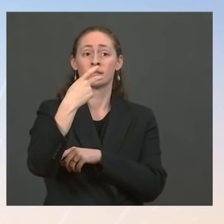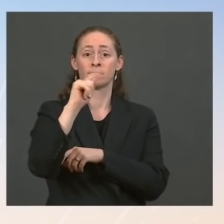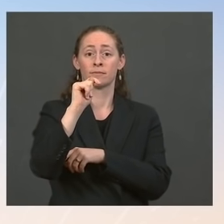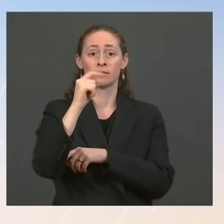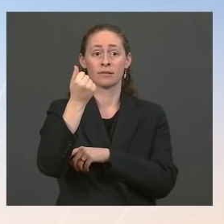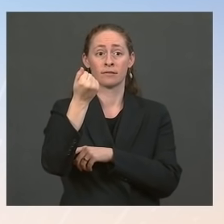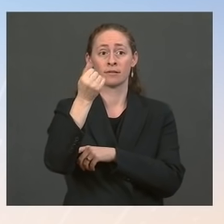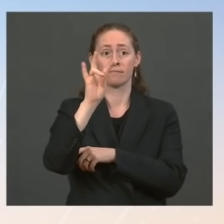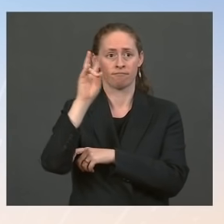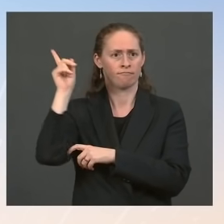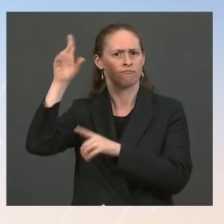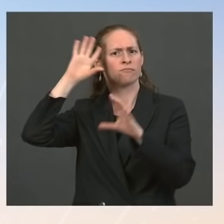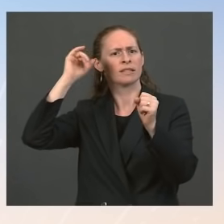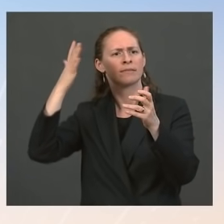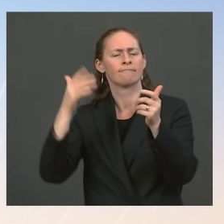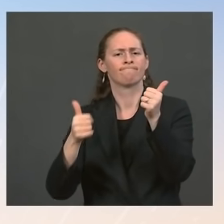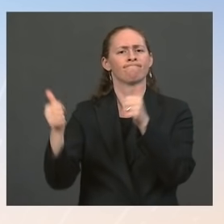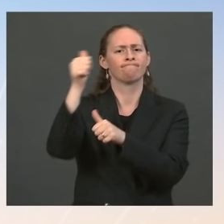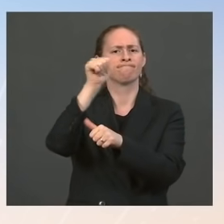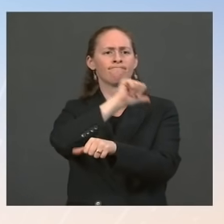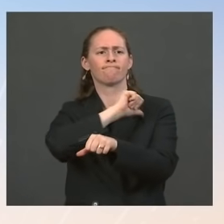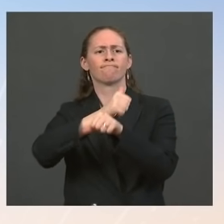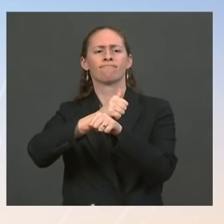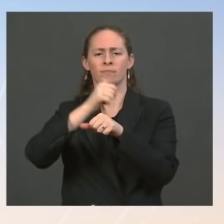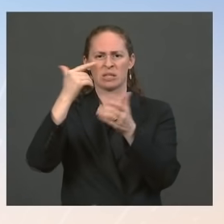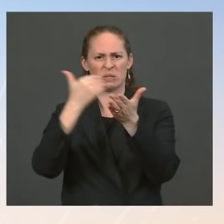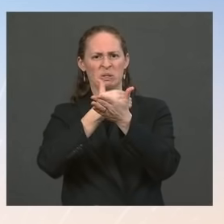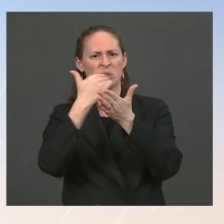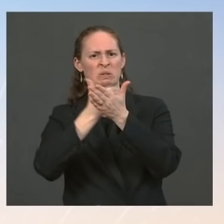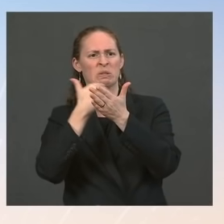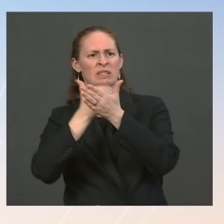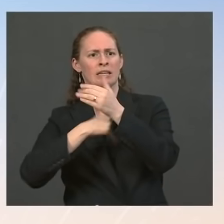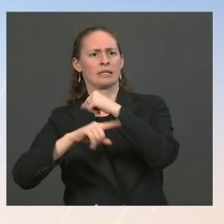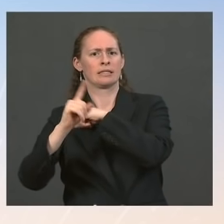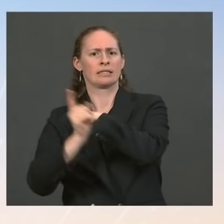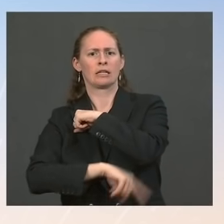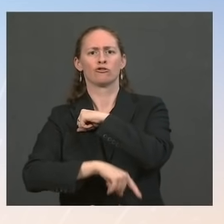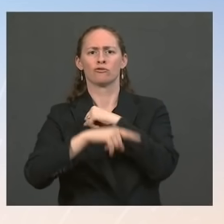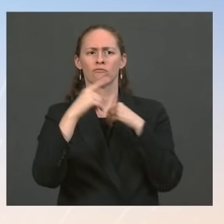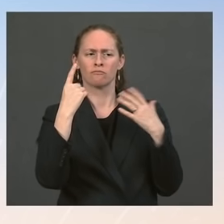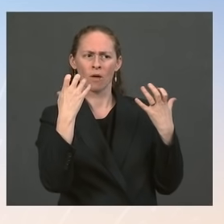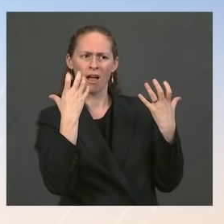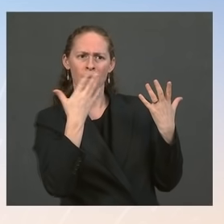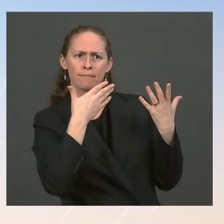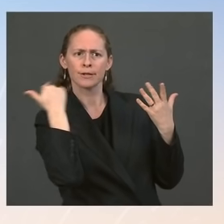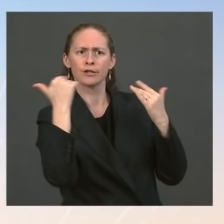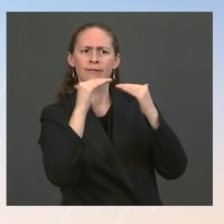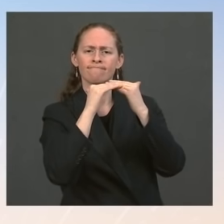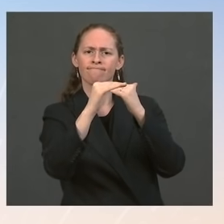establishing a new sanctions regime to help push for a resolution of the ongoing crisis in northern Ethiopia.